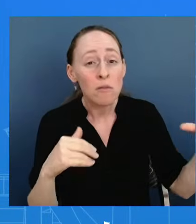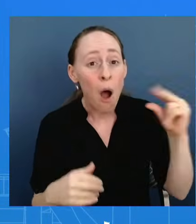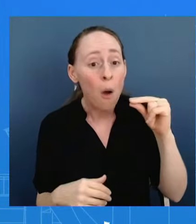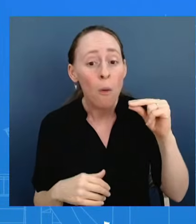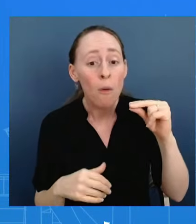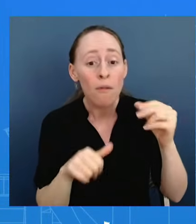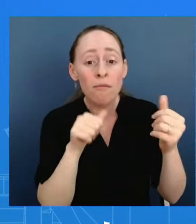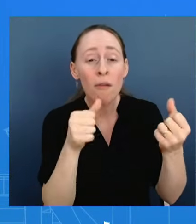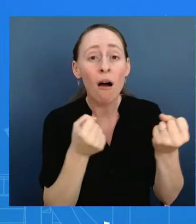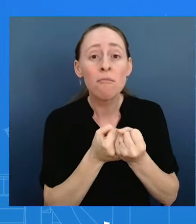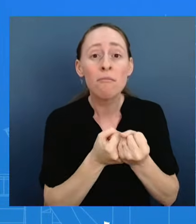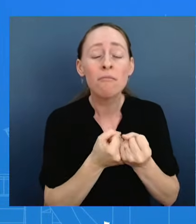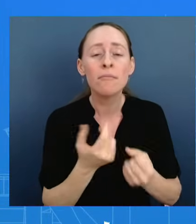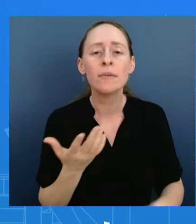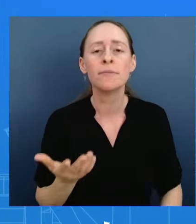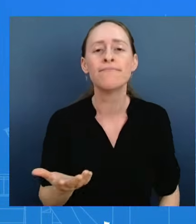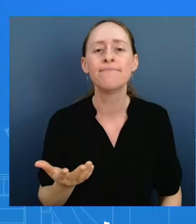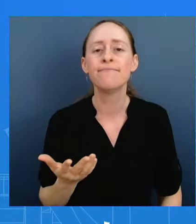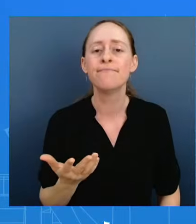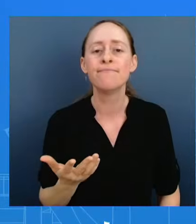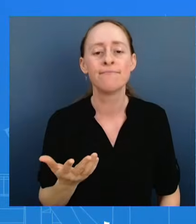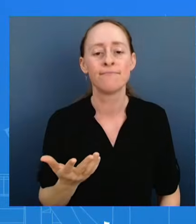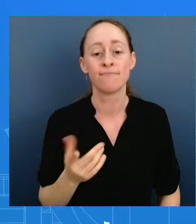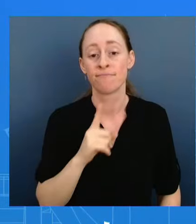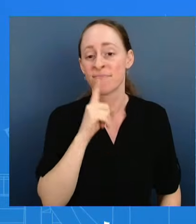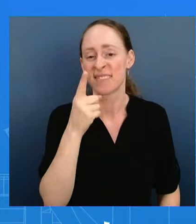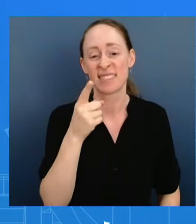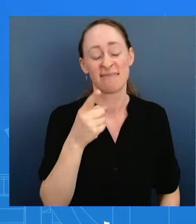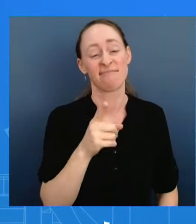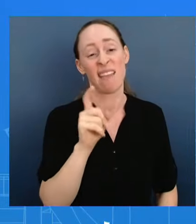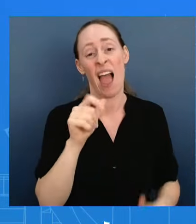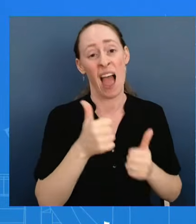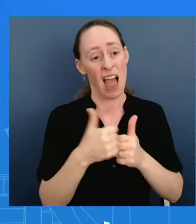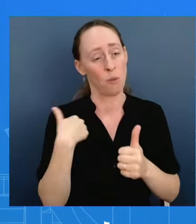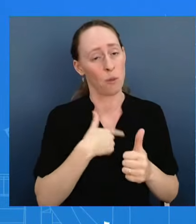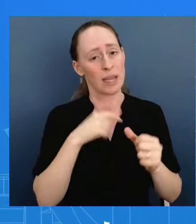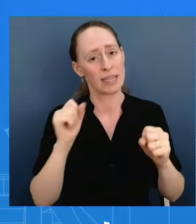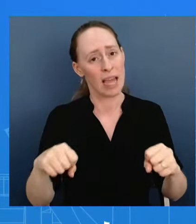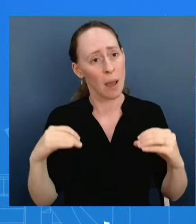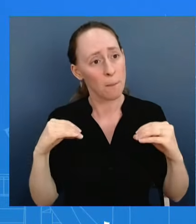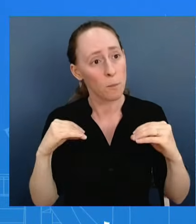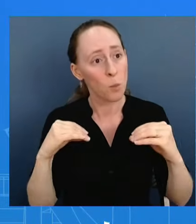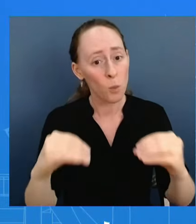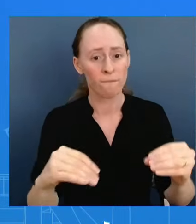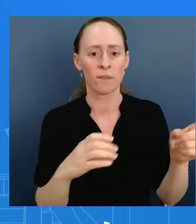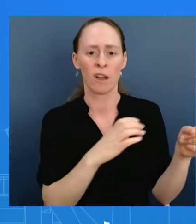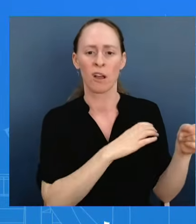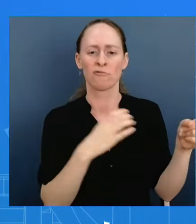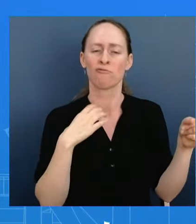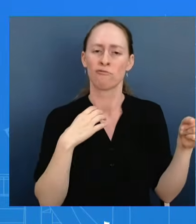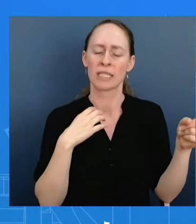is making sure Congress gets done -- the work done that they need to. I know, I think I have to -- right? Go ahead -- -- go ahead, Ed.